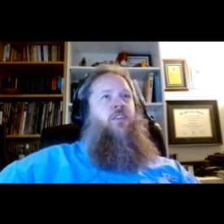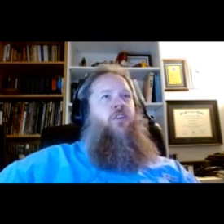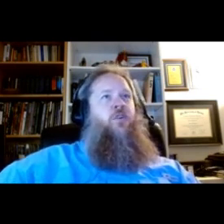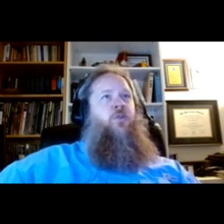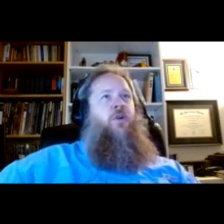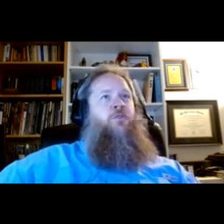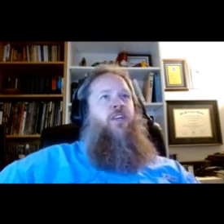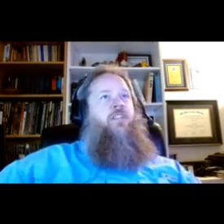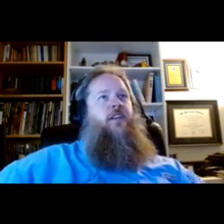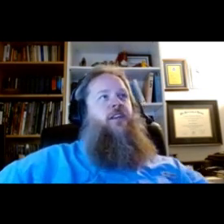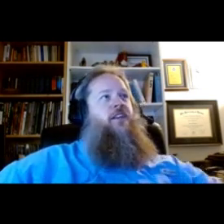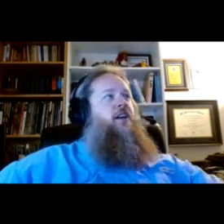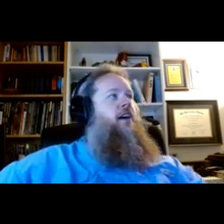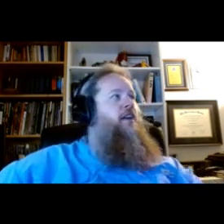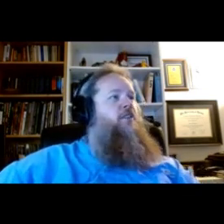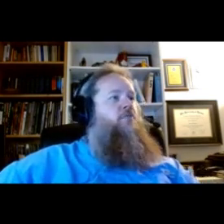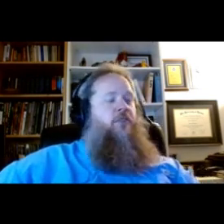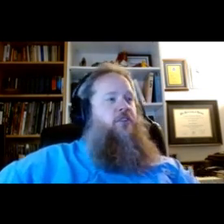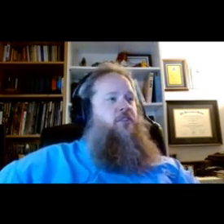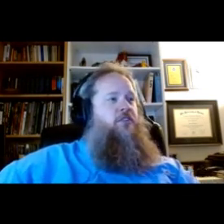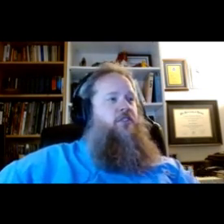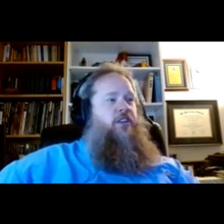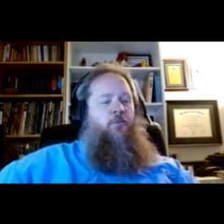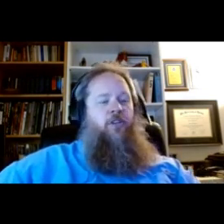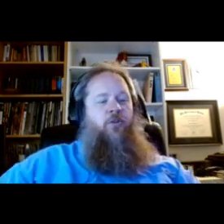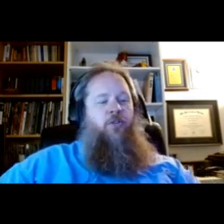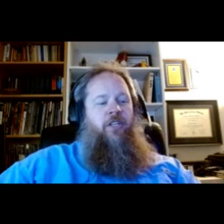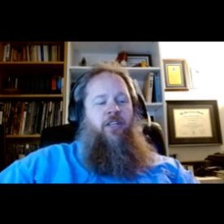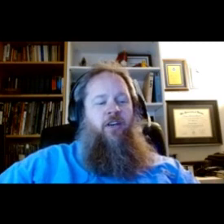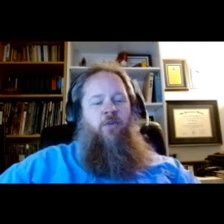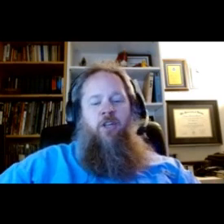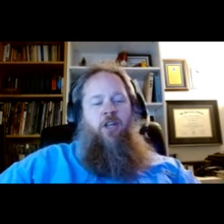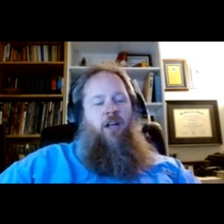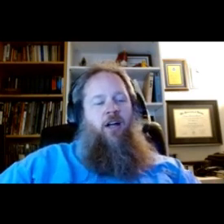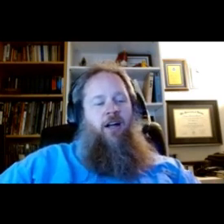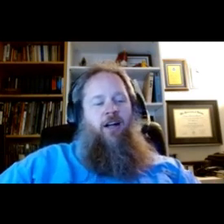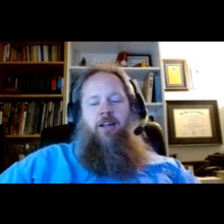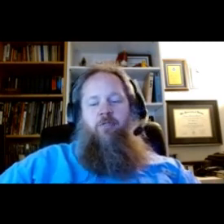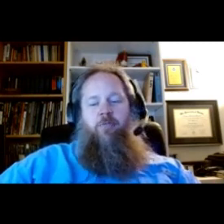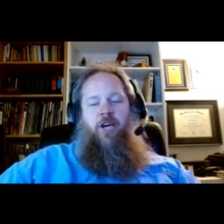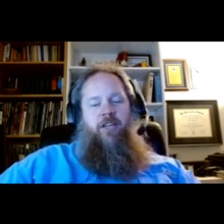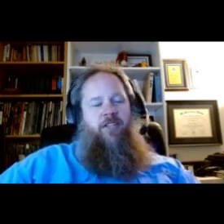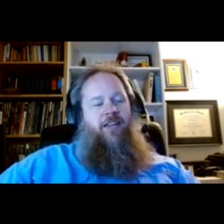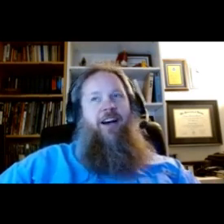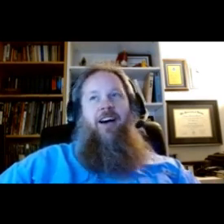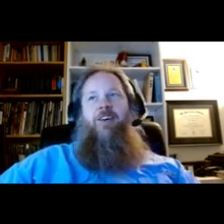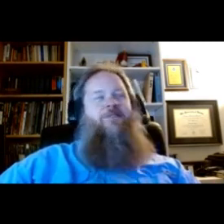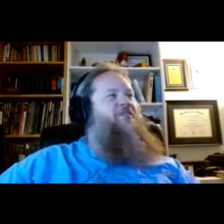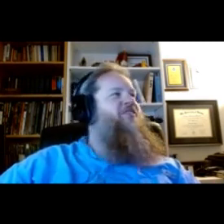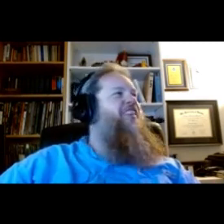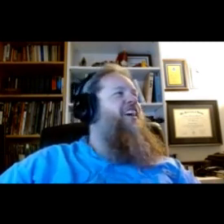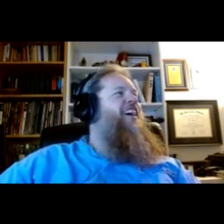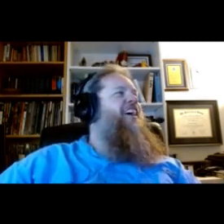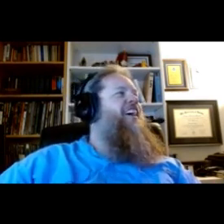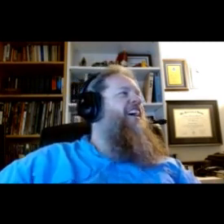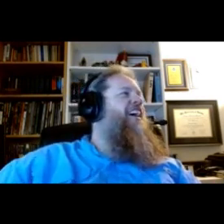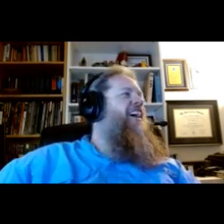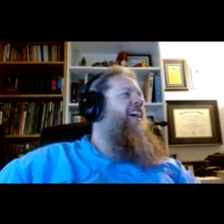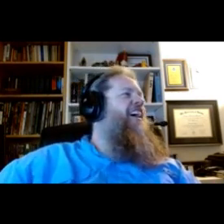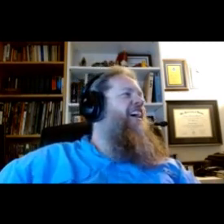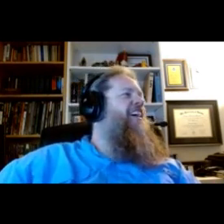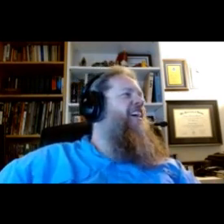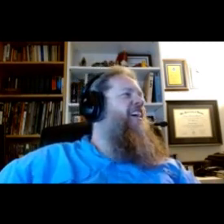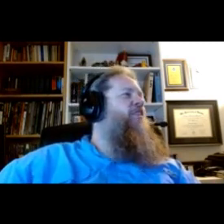the NOAA website, and I am desperately Googling them. But I